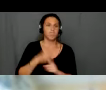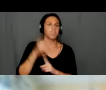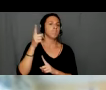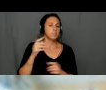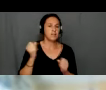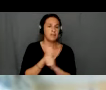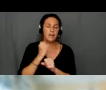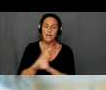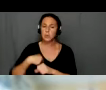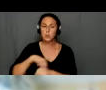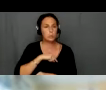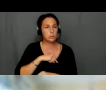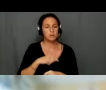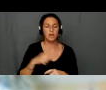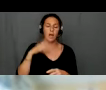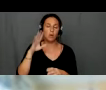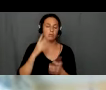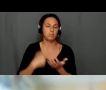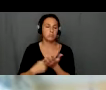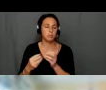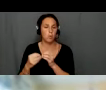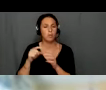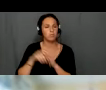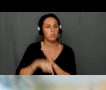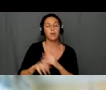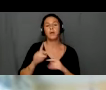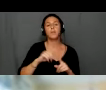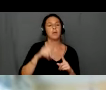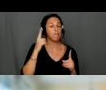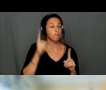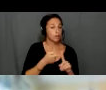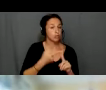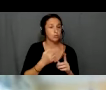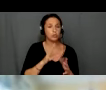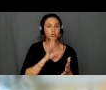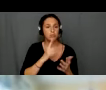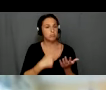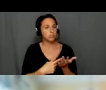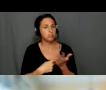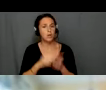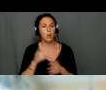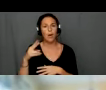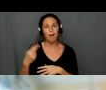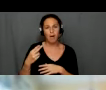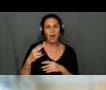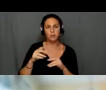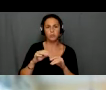but first I wanted to talk a little bit just about the warehouseing industry. If we could